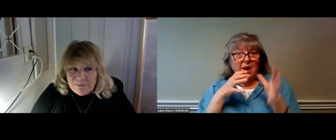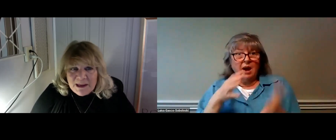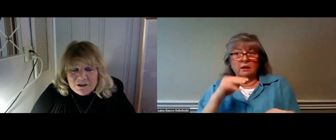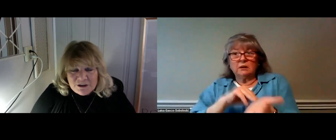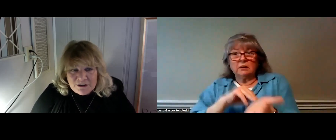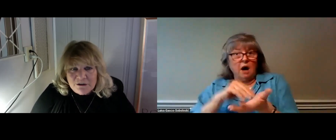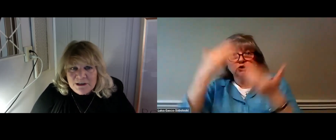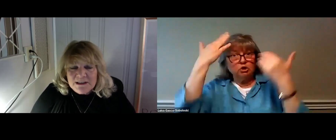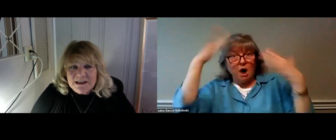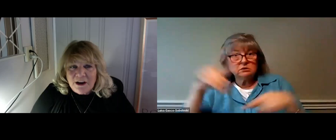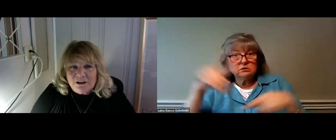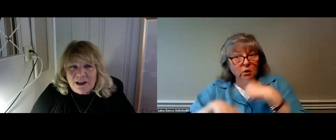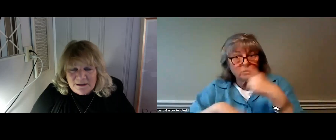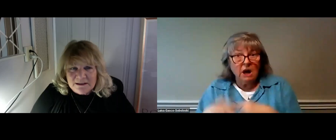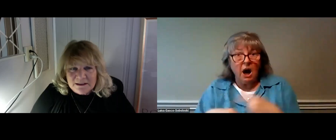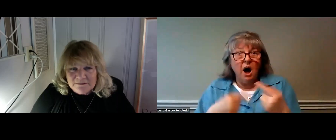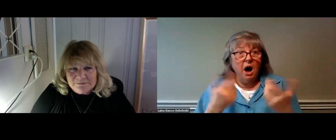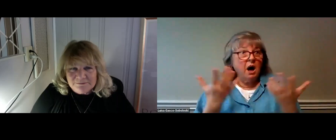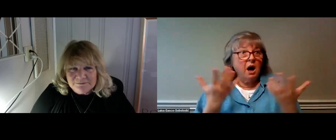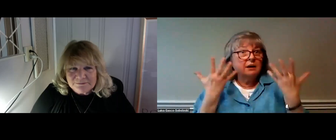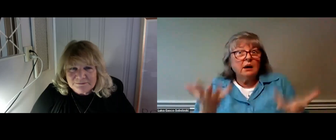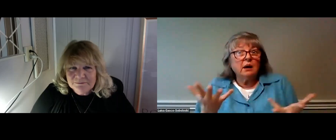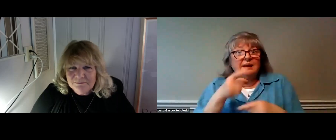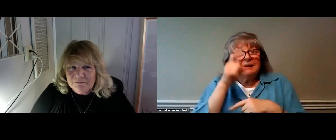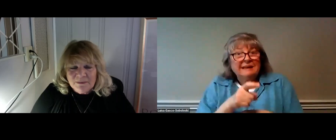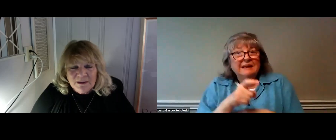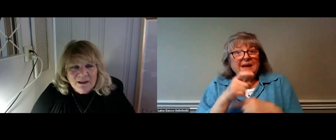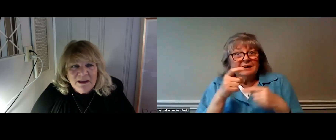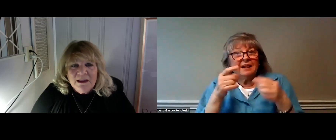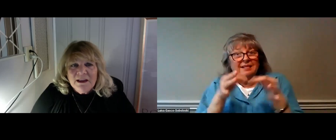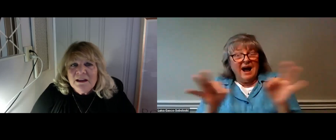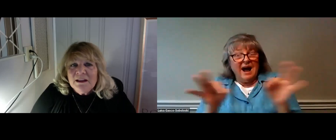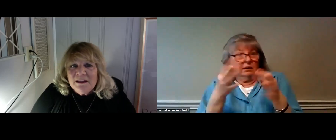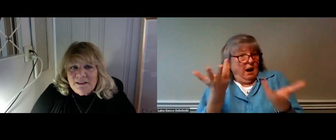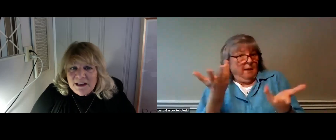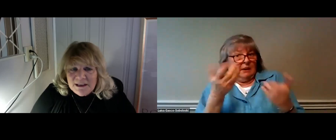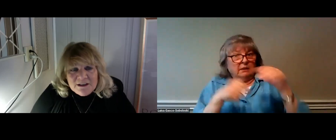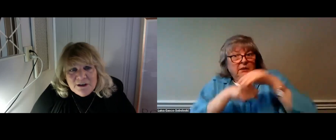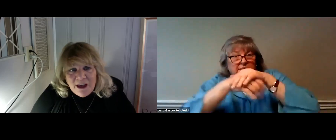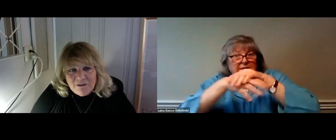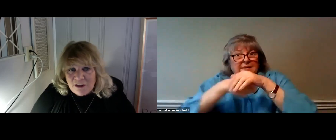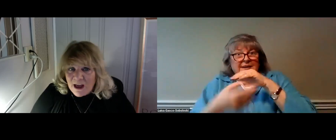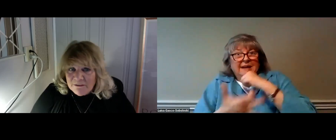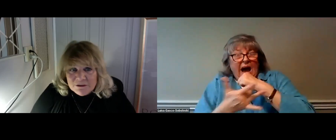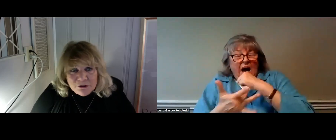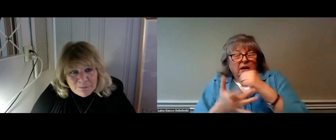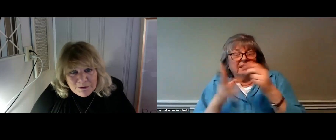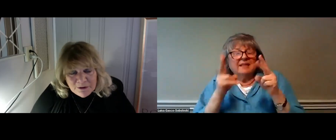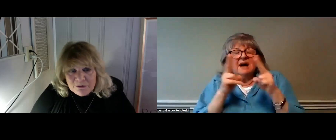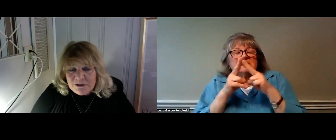from a deaf patient who needs care like this, they need to have a live interpreter who does